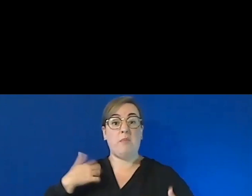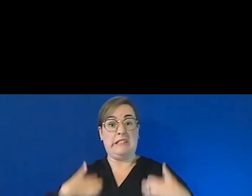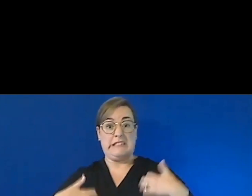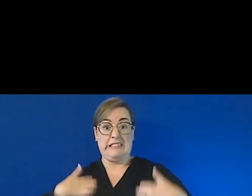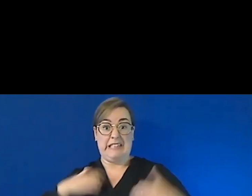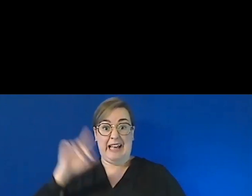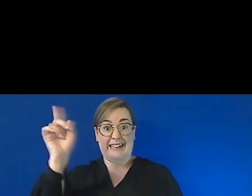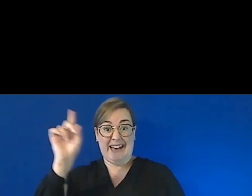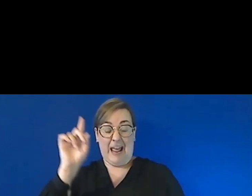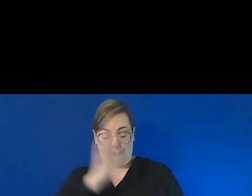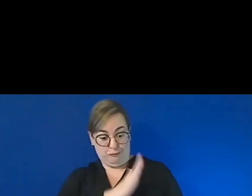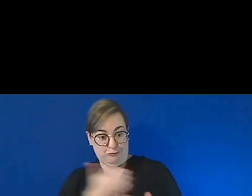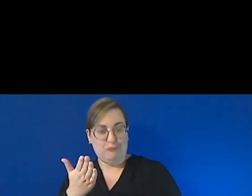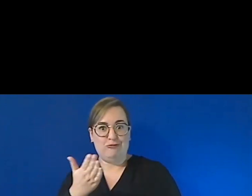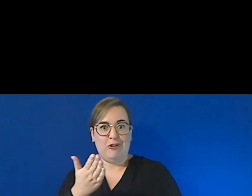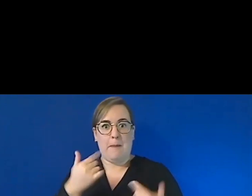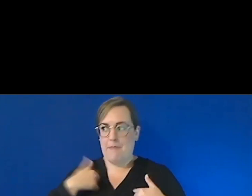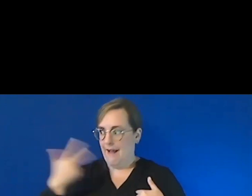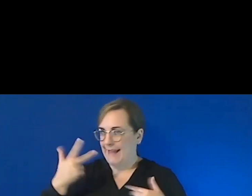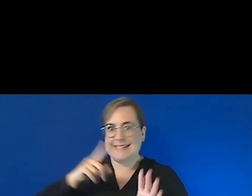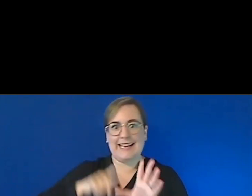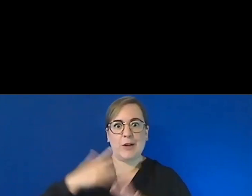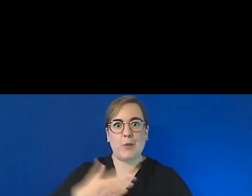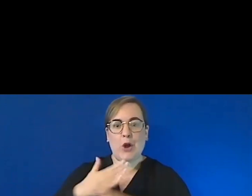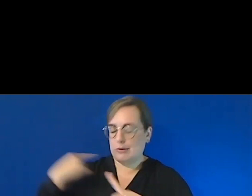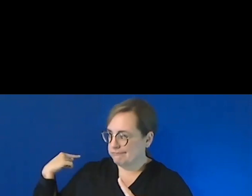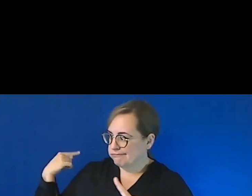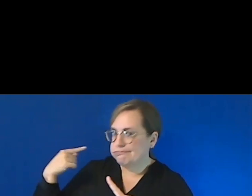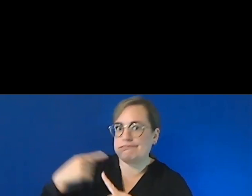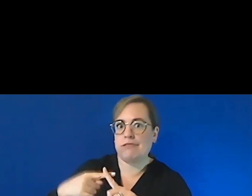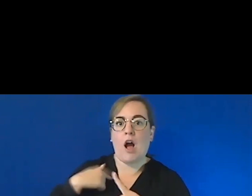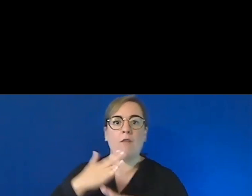throughout my 18 years career, I’ve worked very closely with the latest technologies and startups,